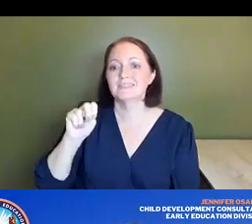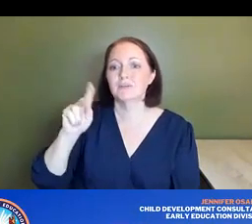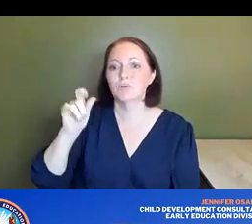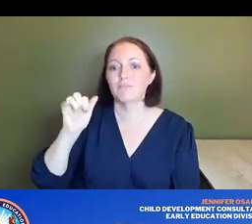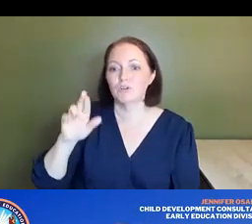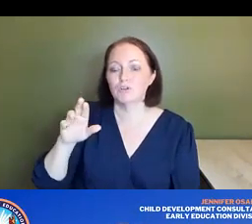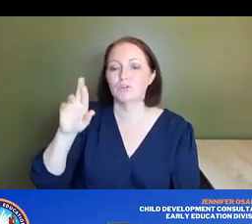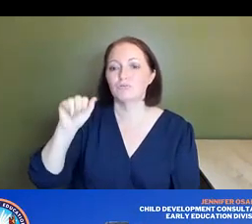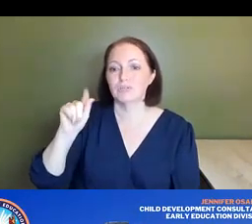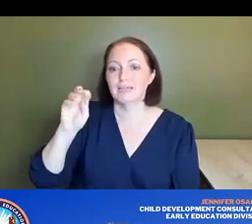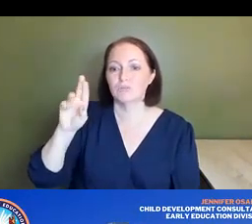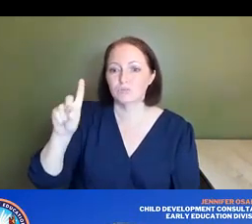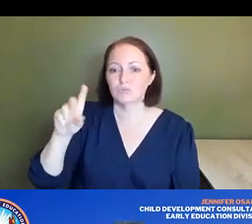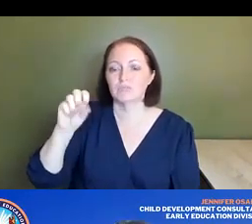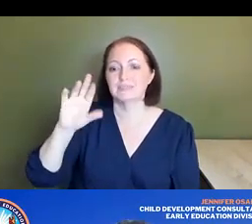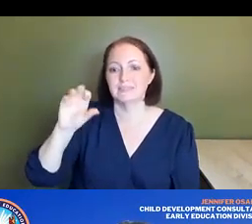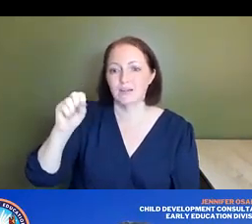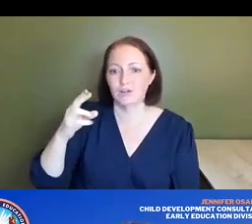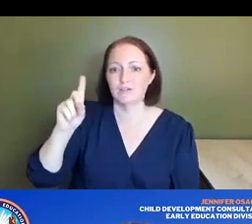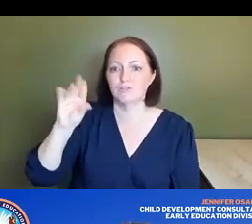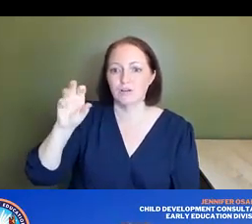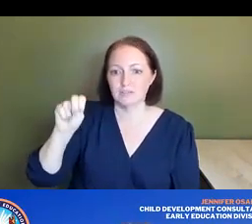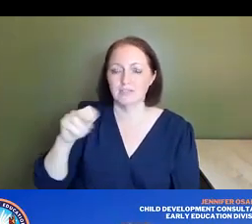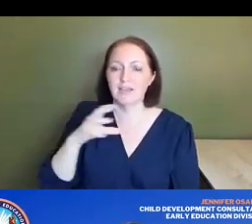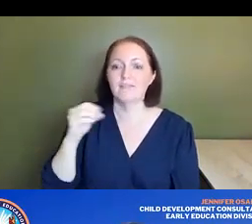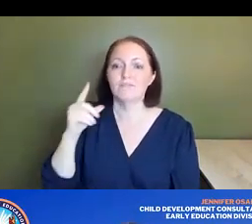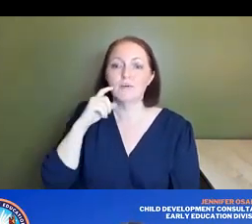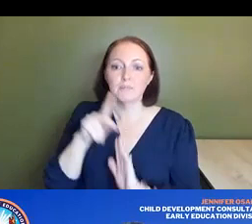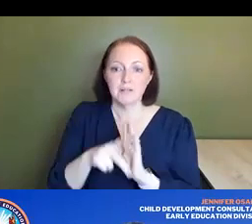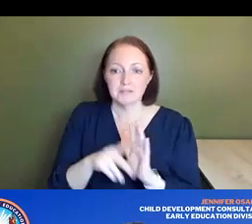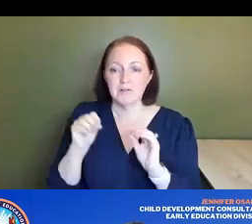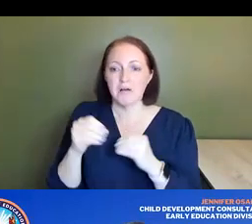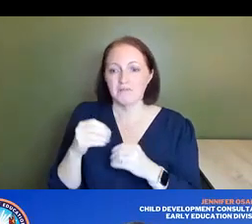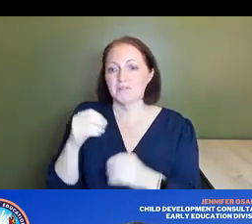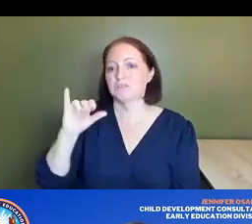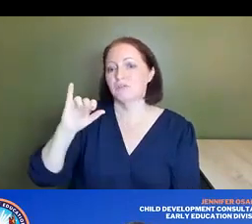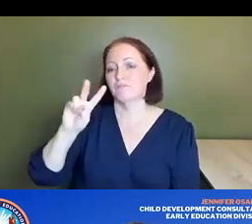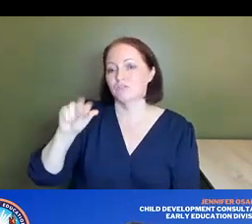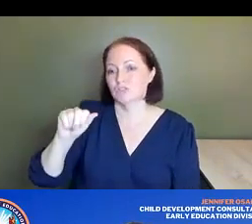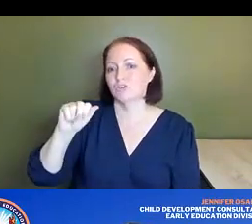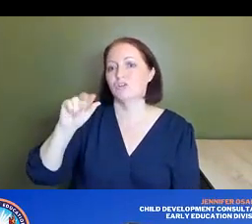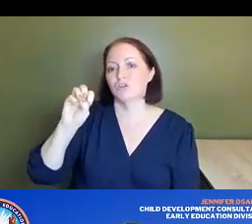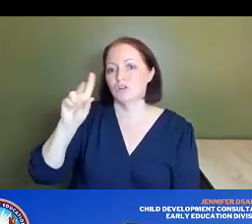Rood and Sara Dawson. Also from the Policy Office we have Virginia Early Ben Allen Eddie